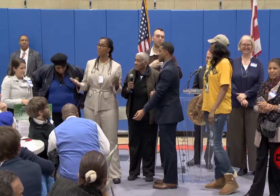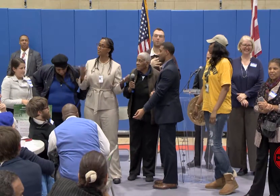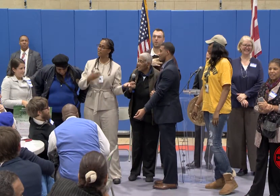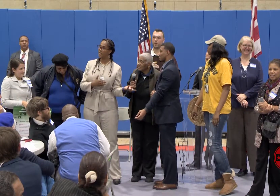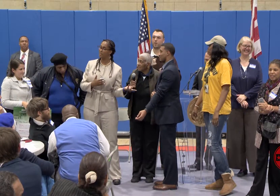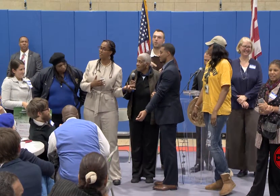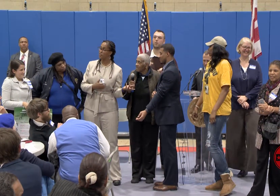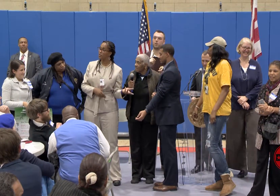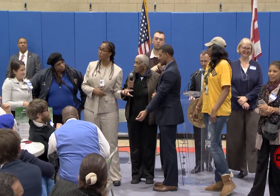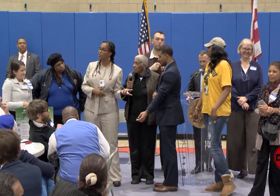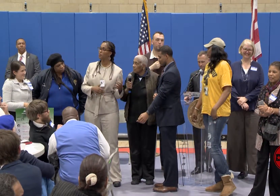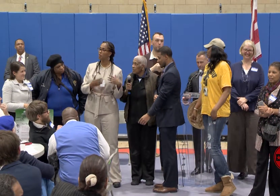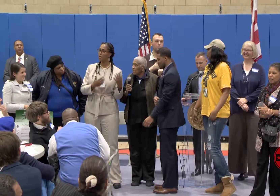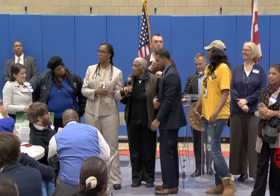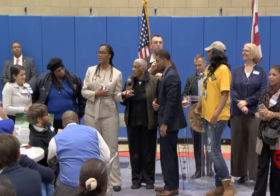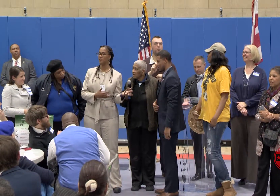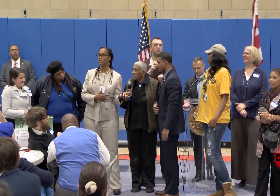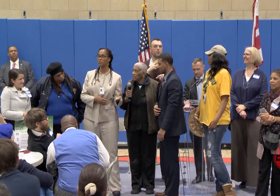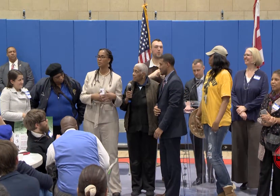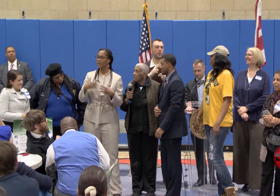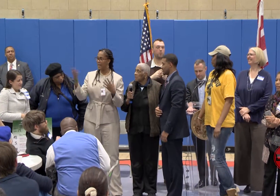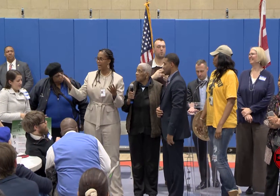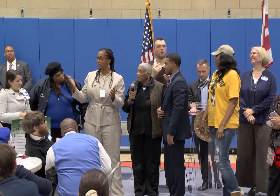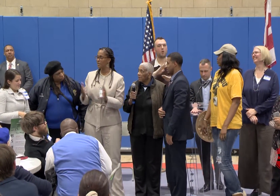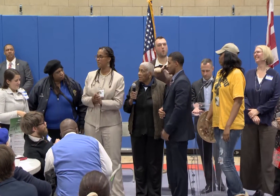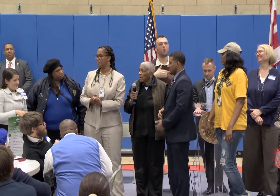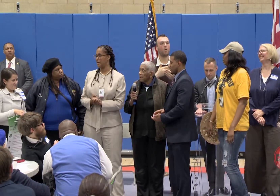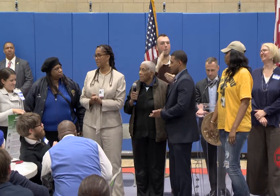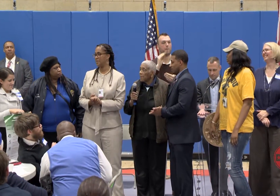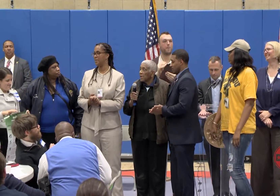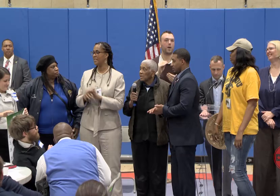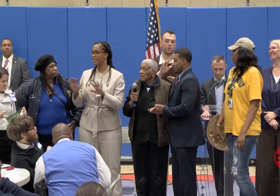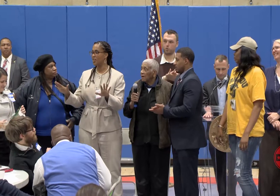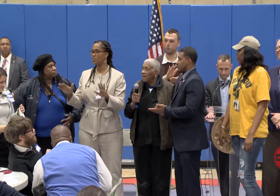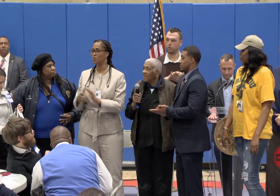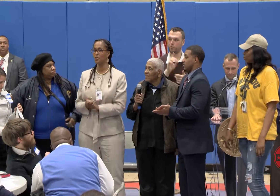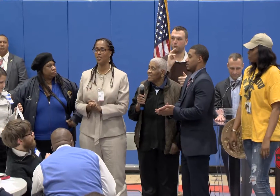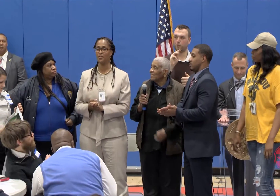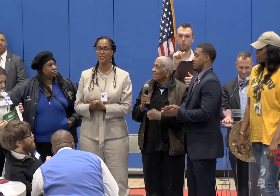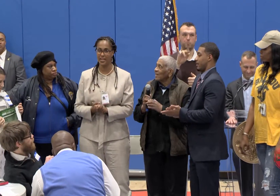SUPPORT THE RENAMING OF THE NEW ALL MALE SCHOOL AFTER MARIAN BARRY. LEAVE OUR SCHOOL ALONE.